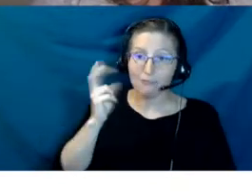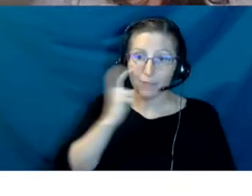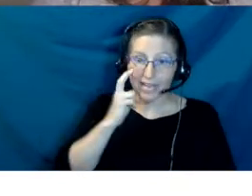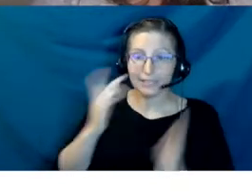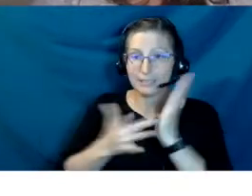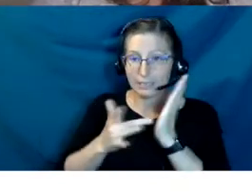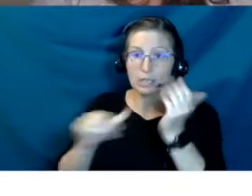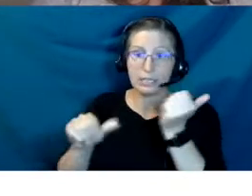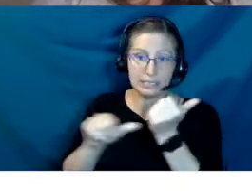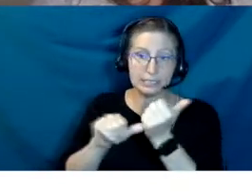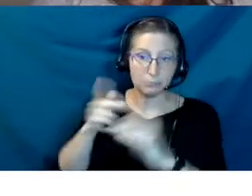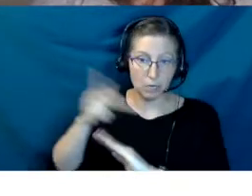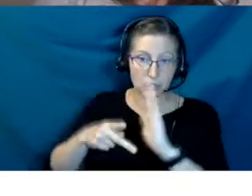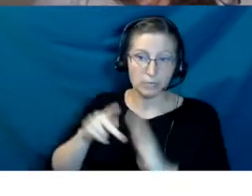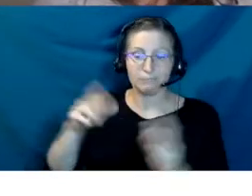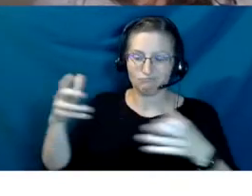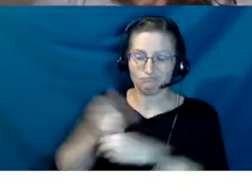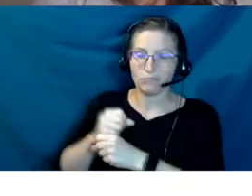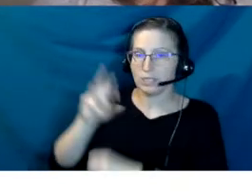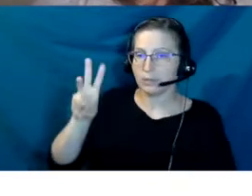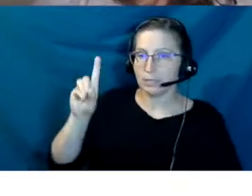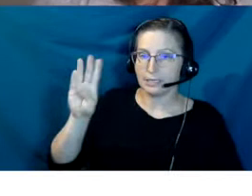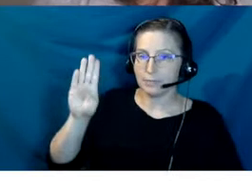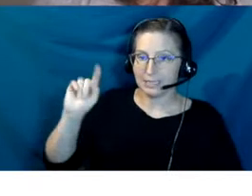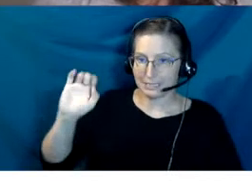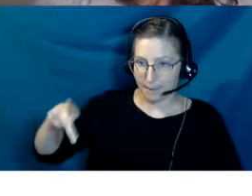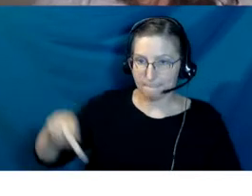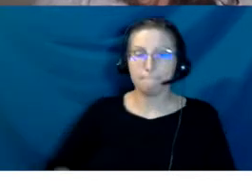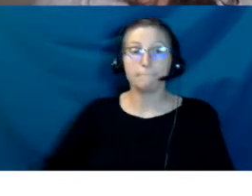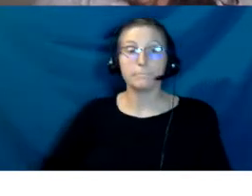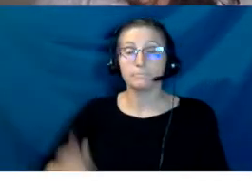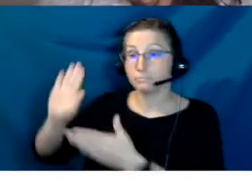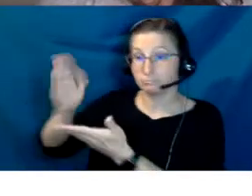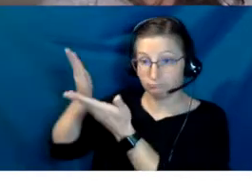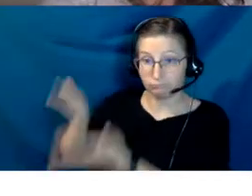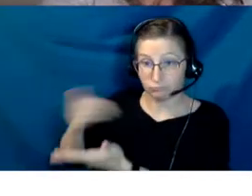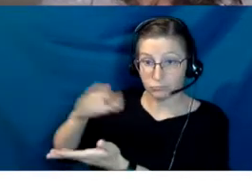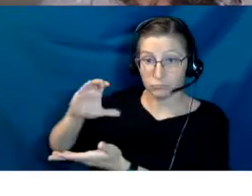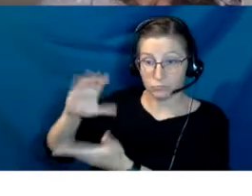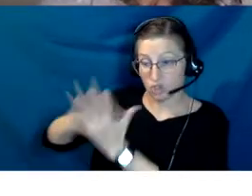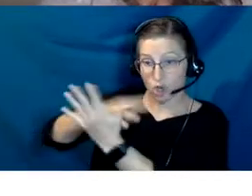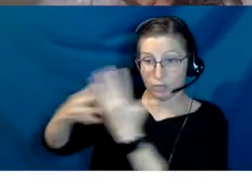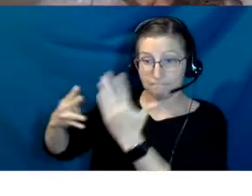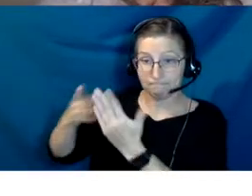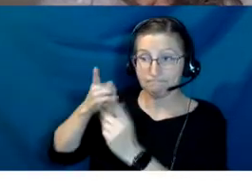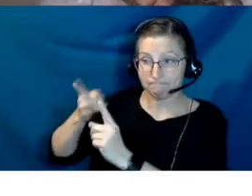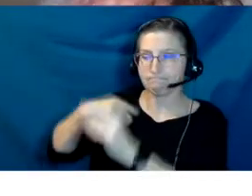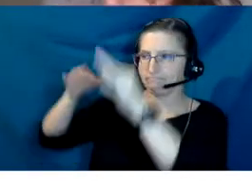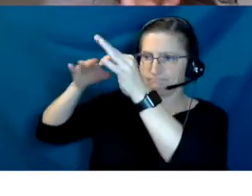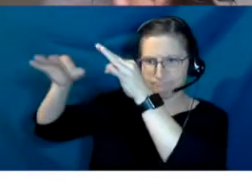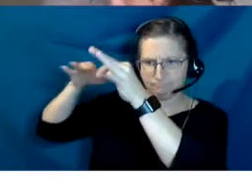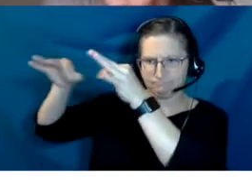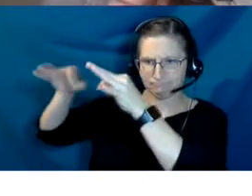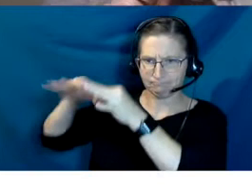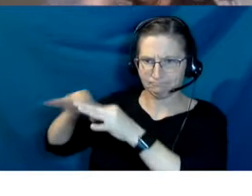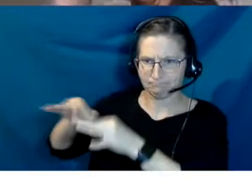Project. This first one is a chart, and it goes through the different degrees of vision